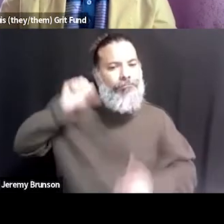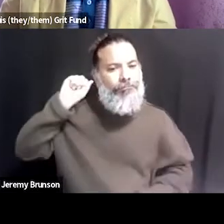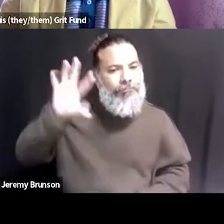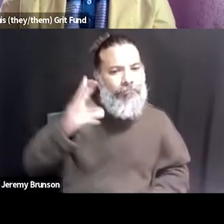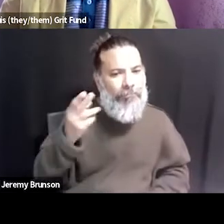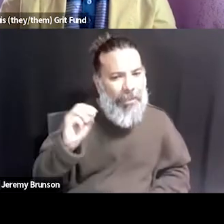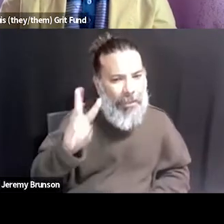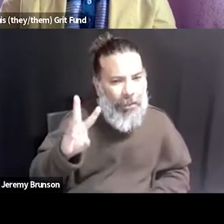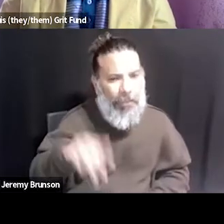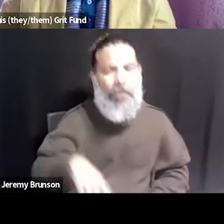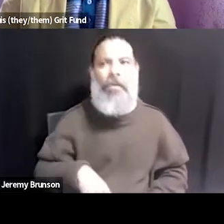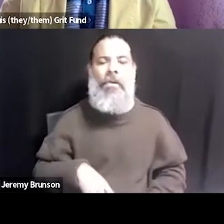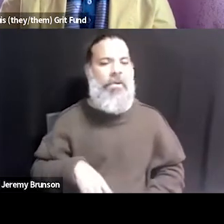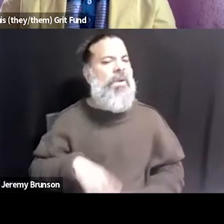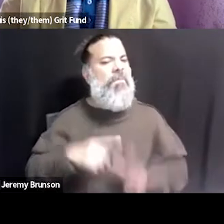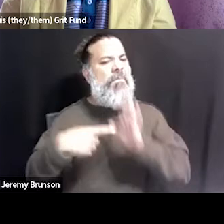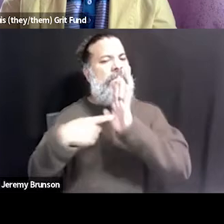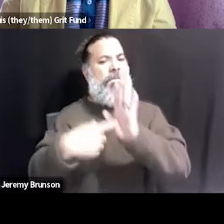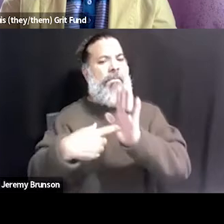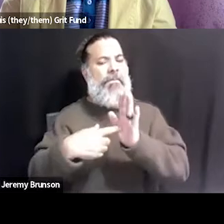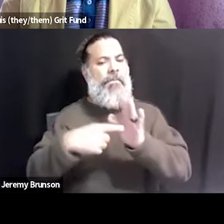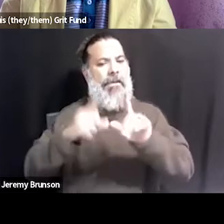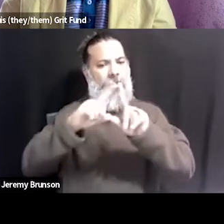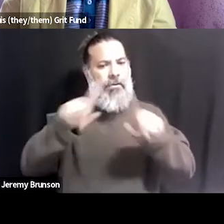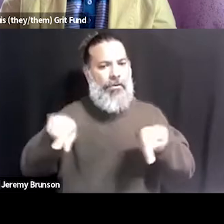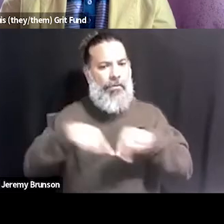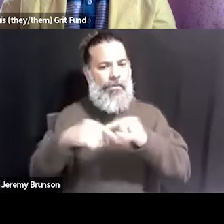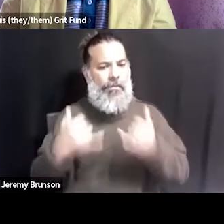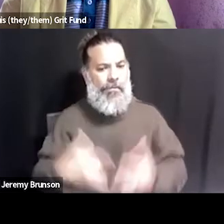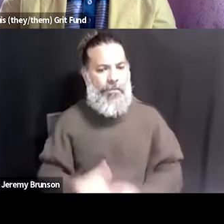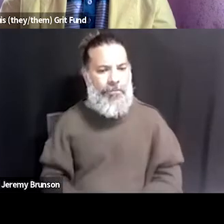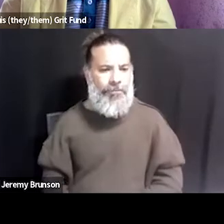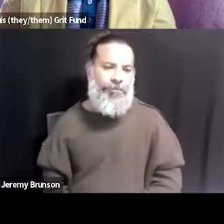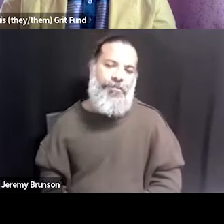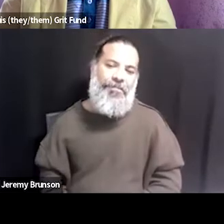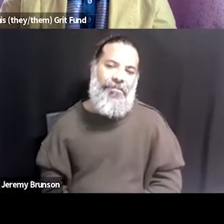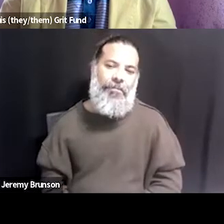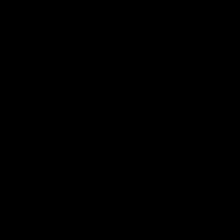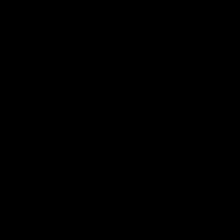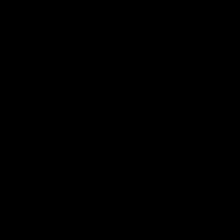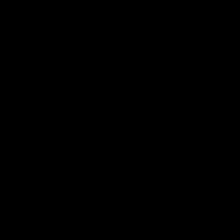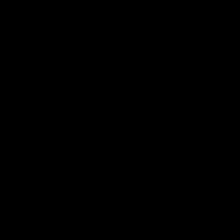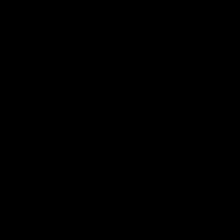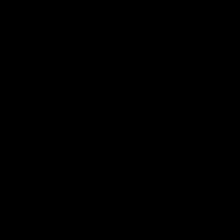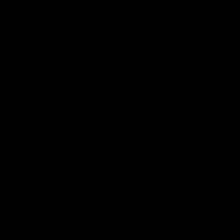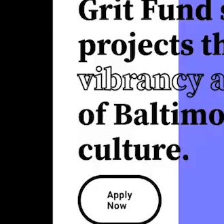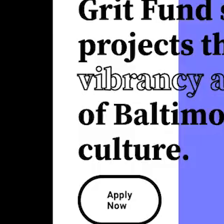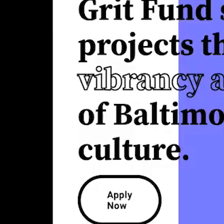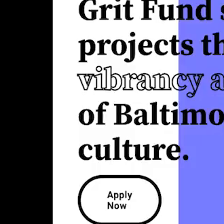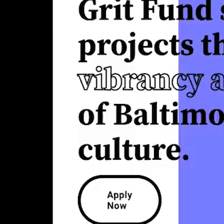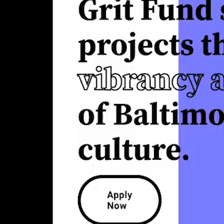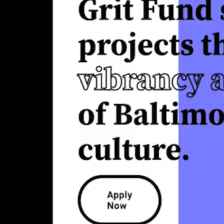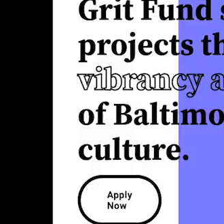Let me share my screen quickly.